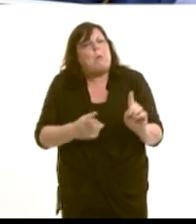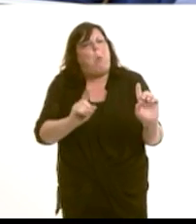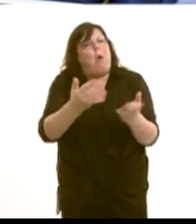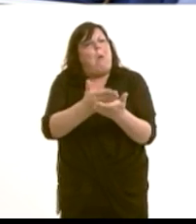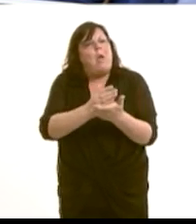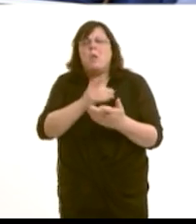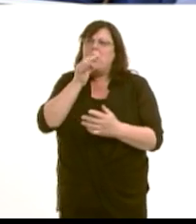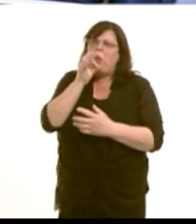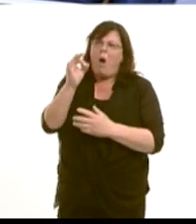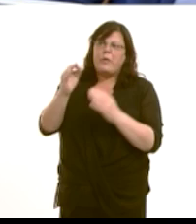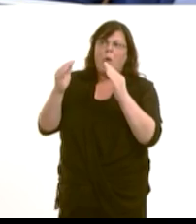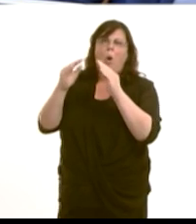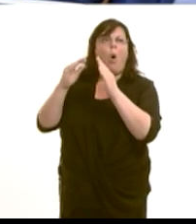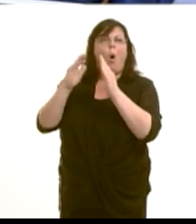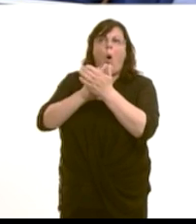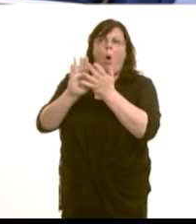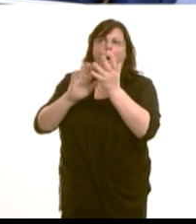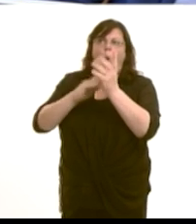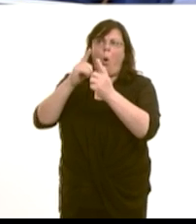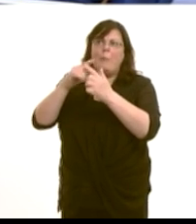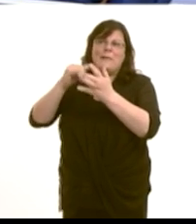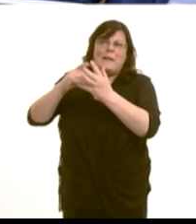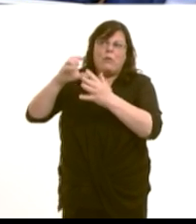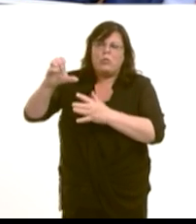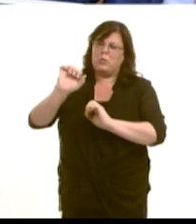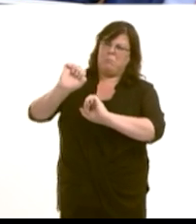as quickly as possible in order that people can have assurance that, for many people whoíve